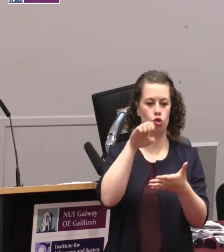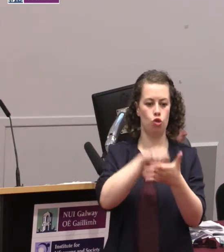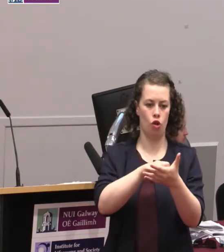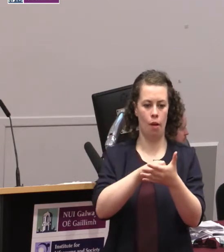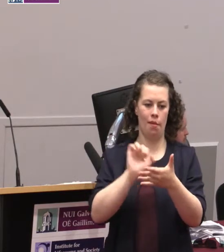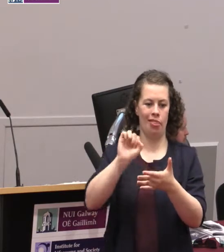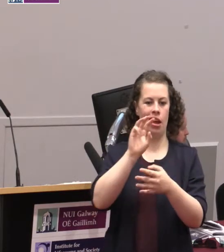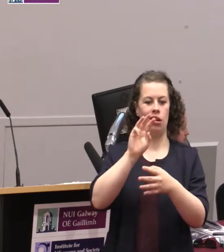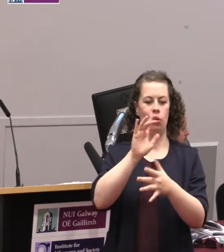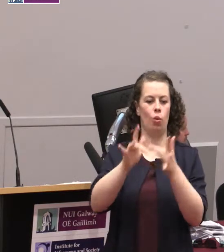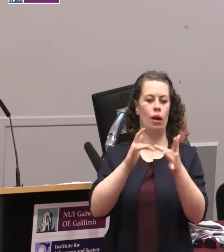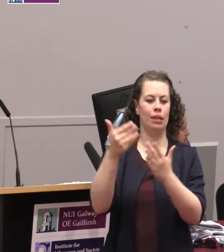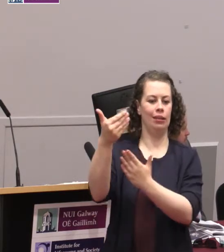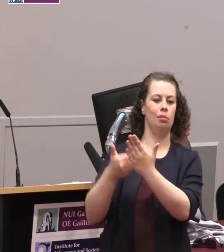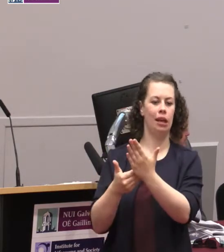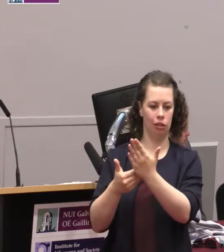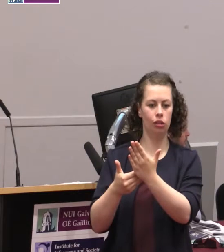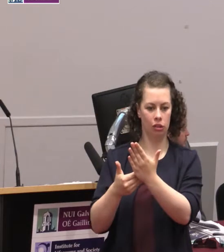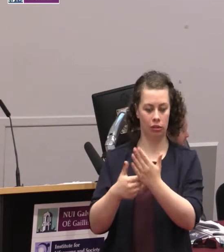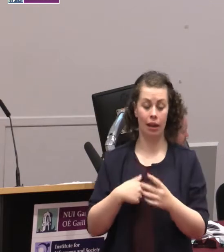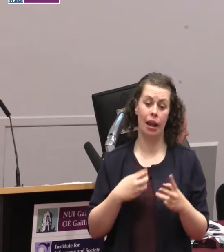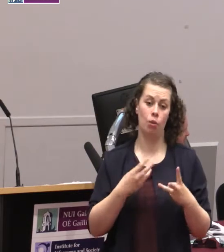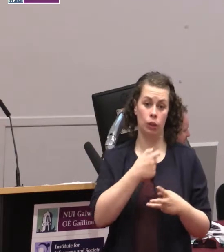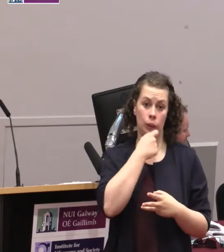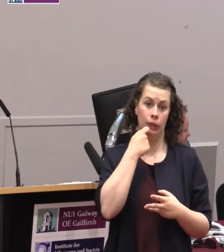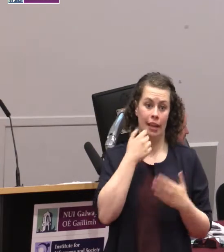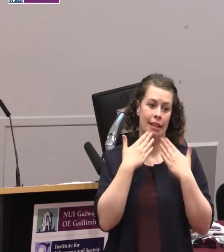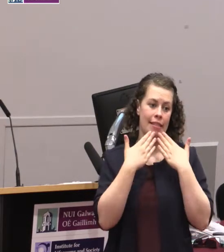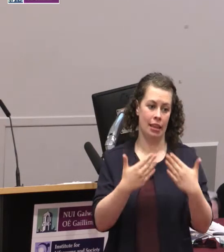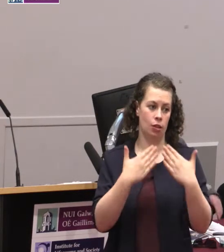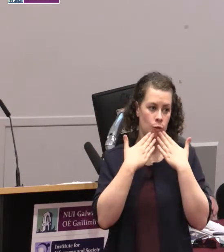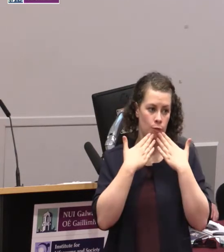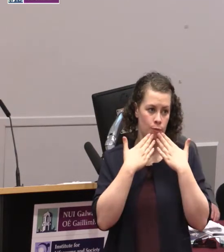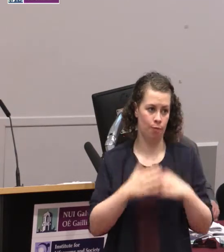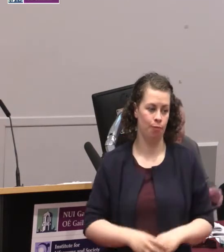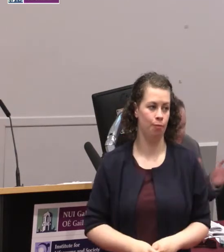We would like to stay in contact, thank you.